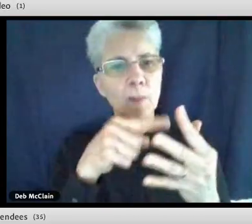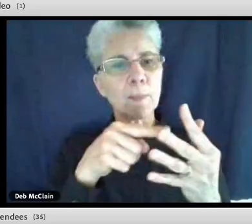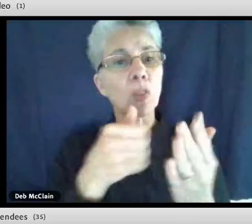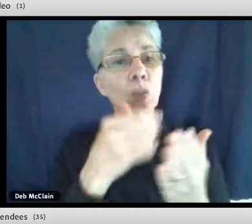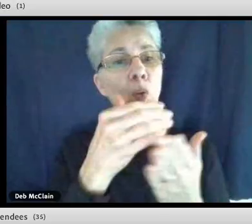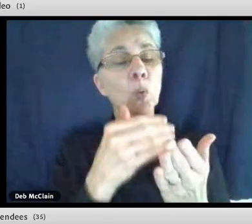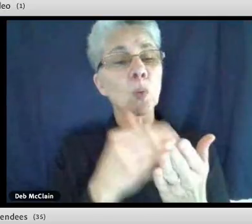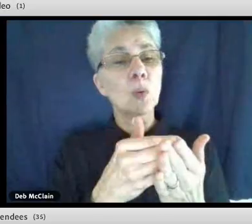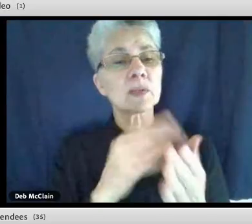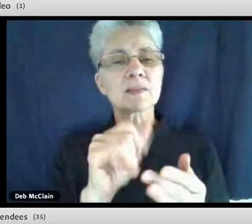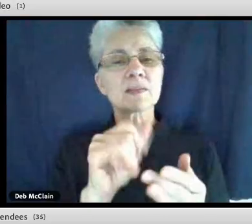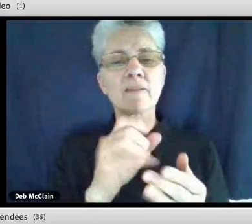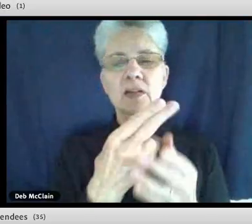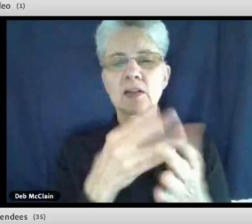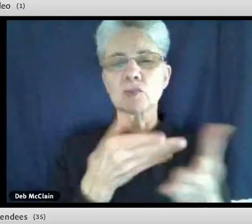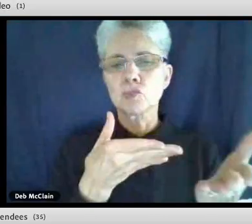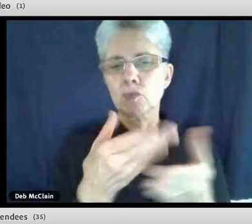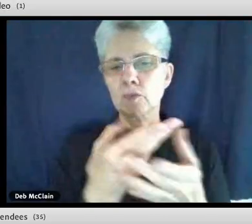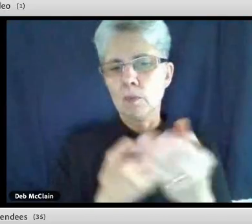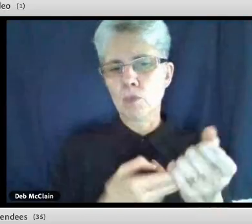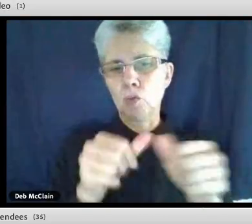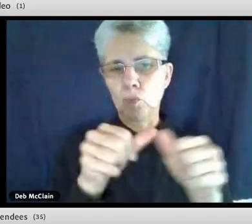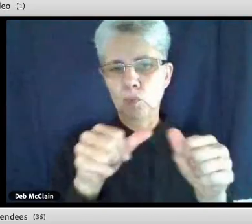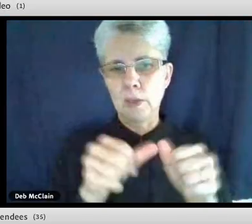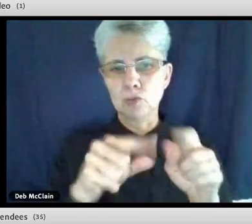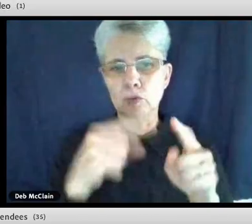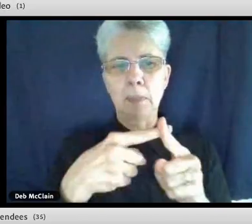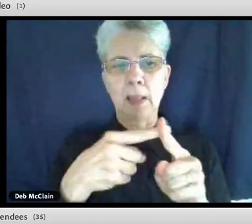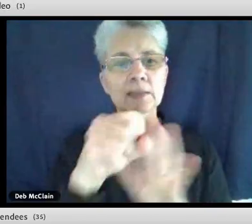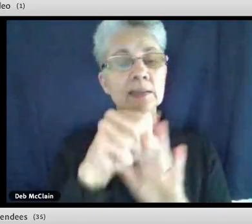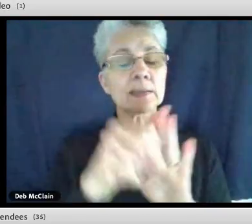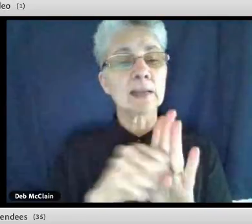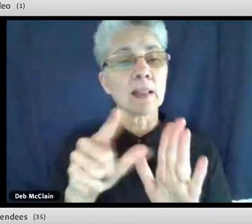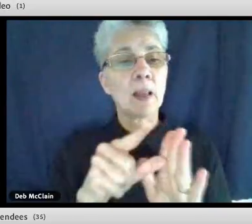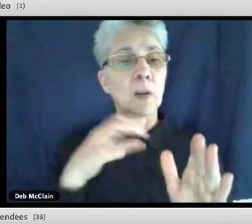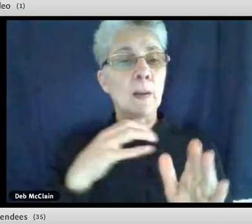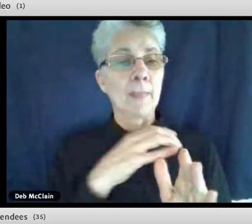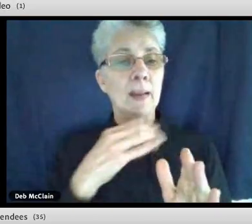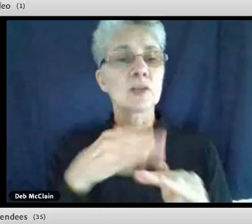Stephanie serves on both regional and state library committees and has over 23 years of experience